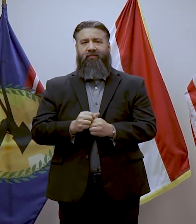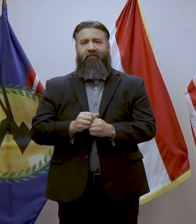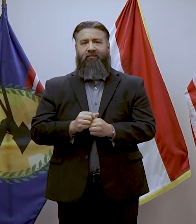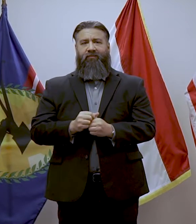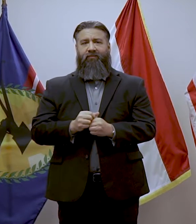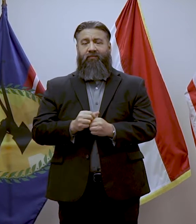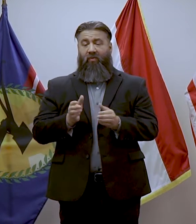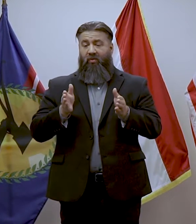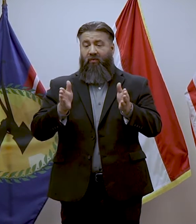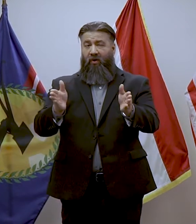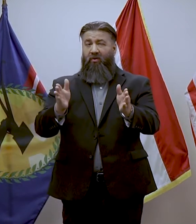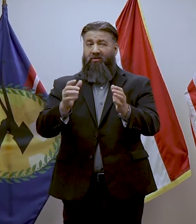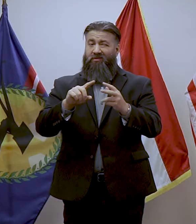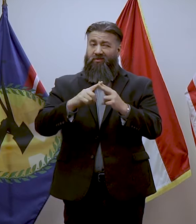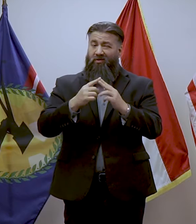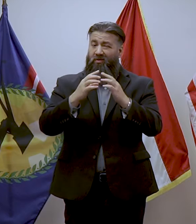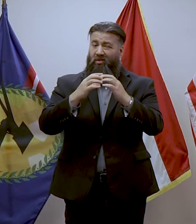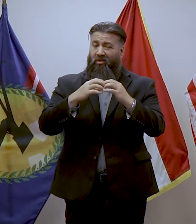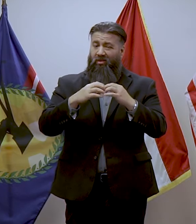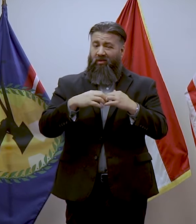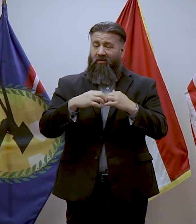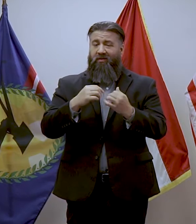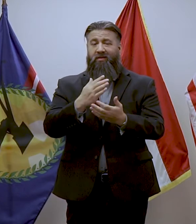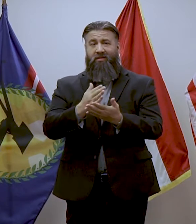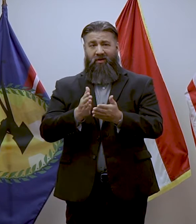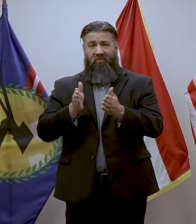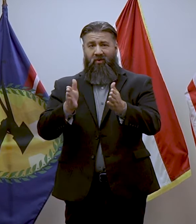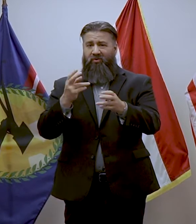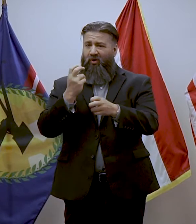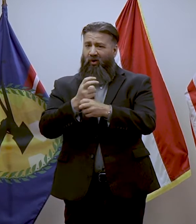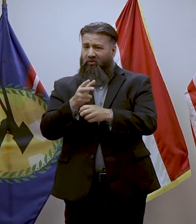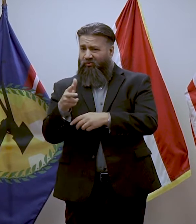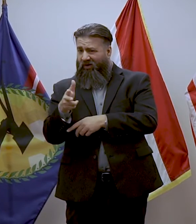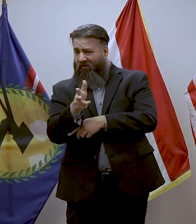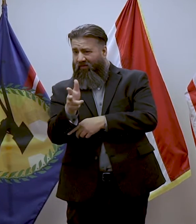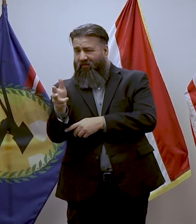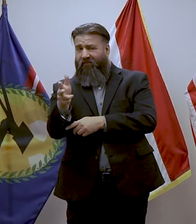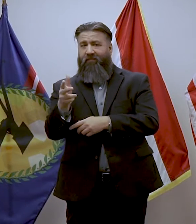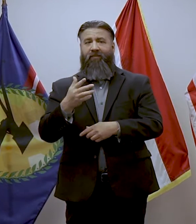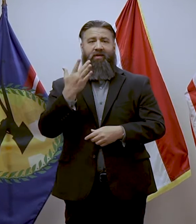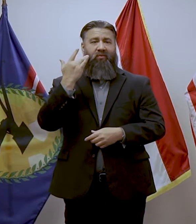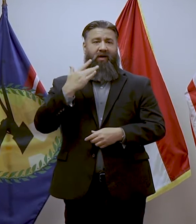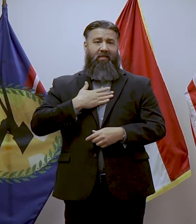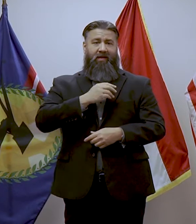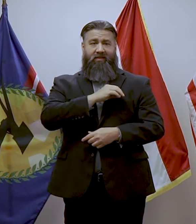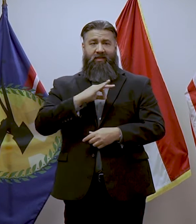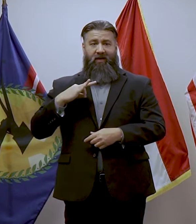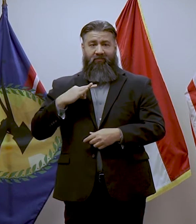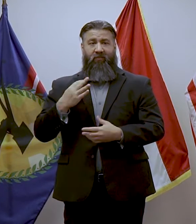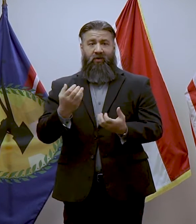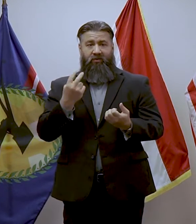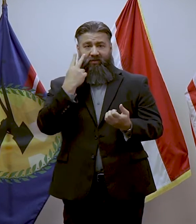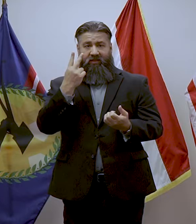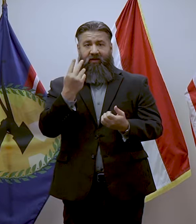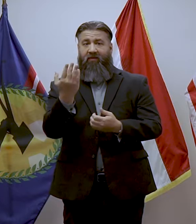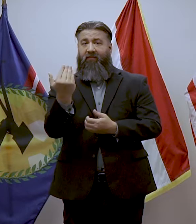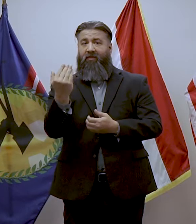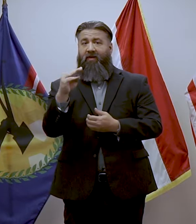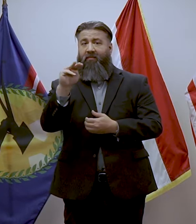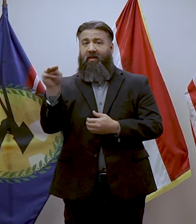the years has made many roads hard to navigate and unsafe and that's why my administration would like to see $15 million of the ARPA funds